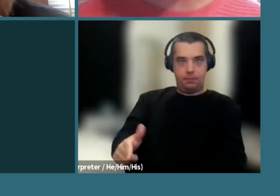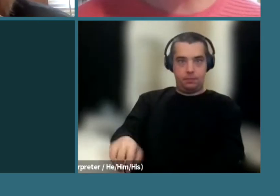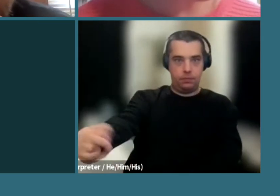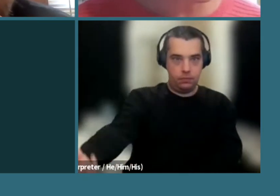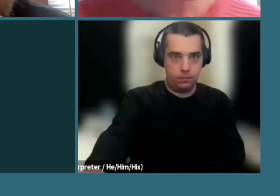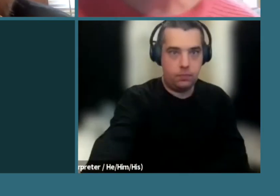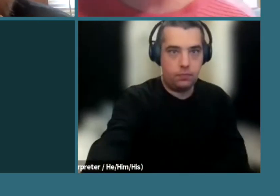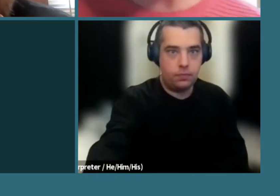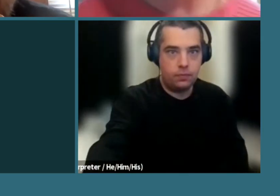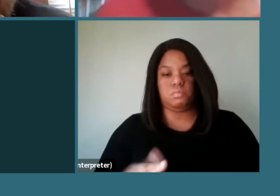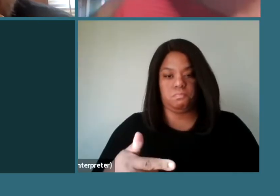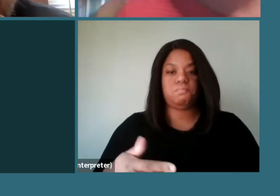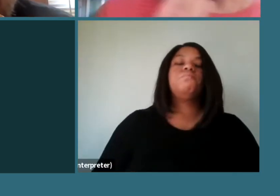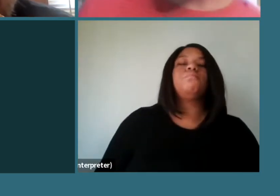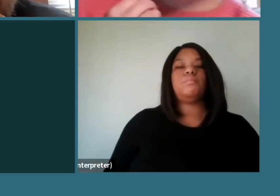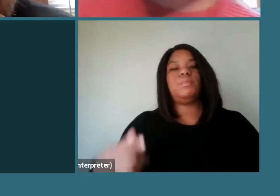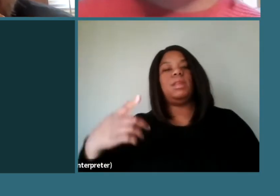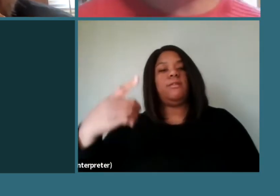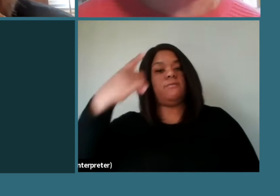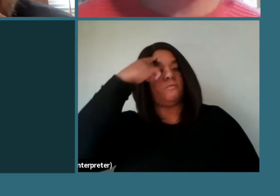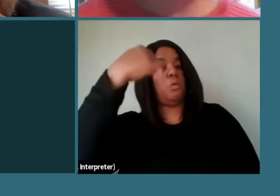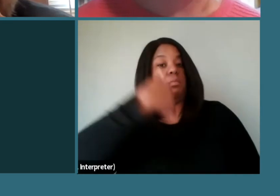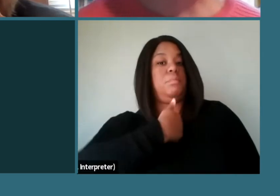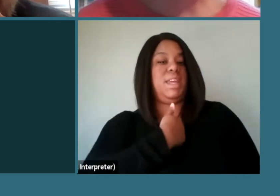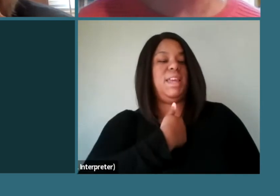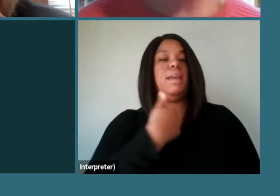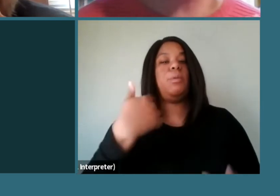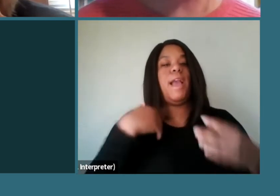For me, that extra creativity and thoughtfulness.